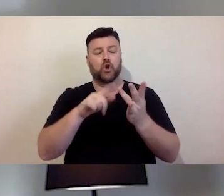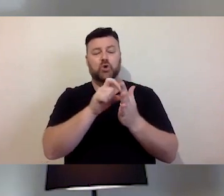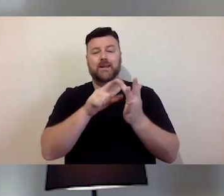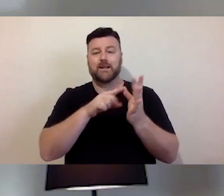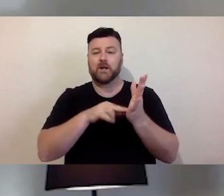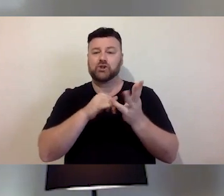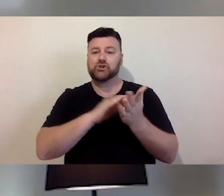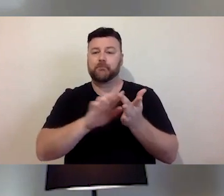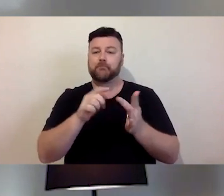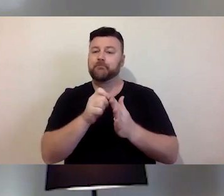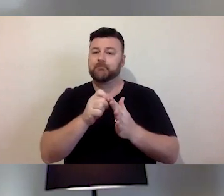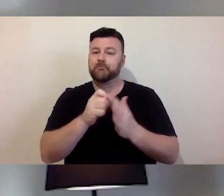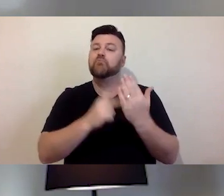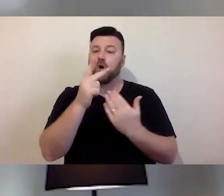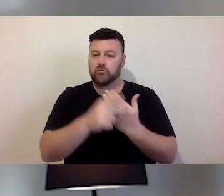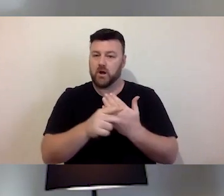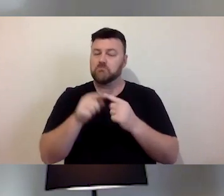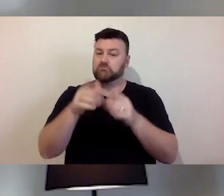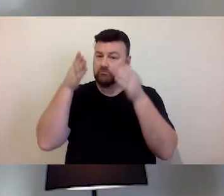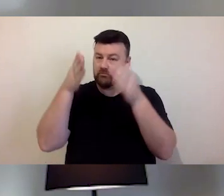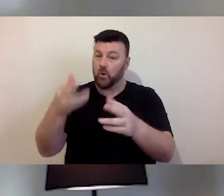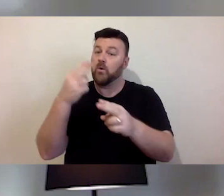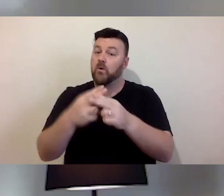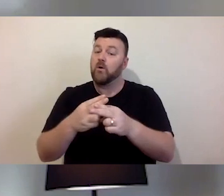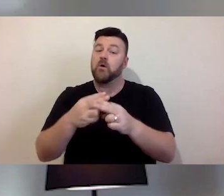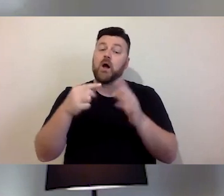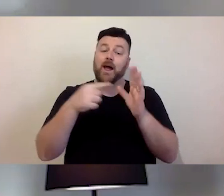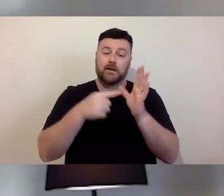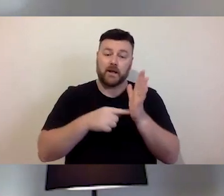and Torres Strait Islander artists, arts, workers and cultural